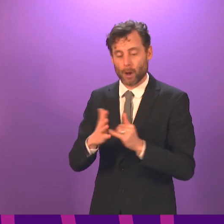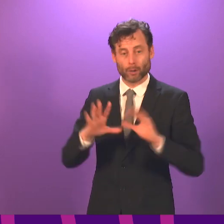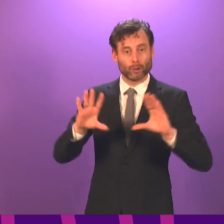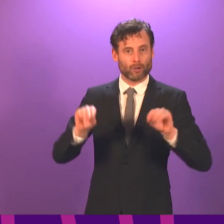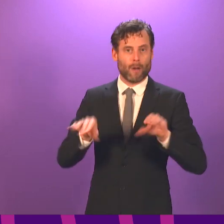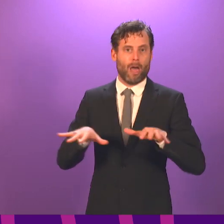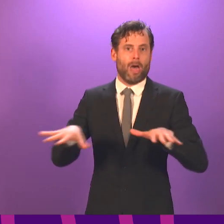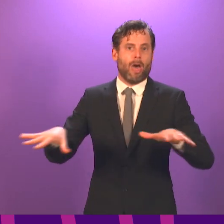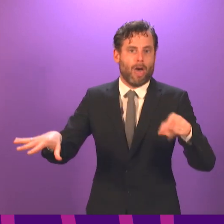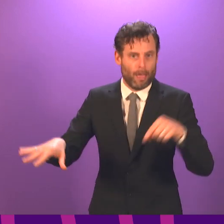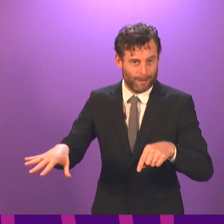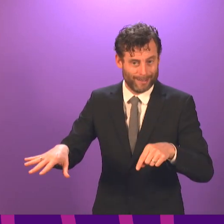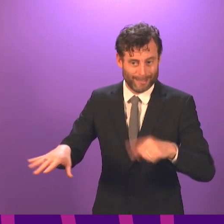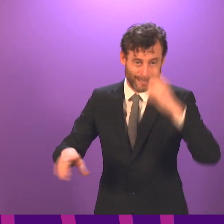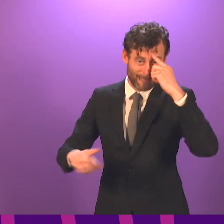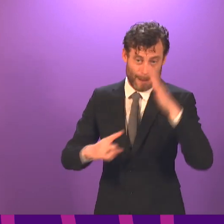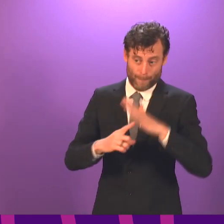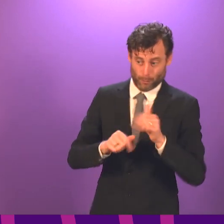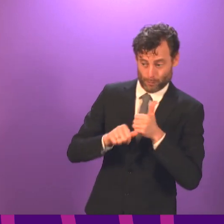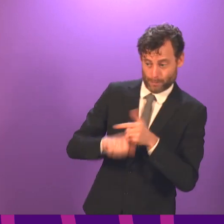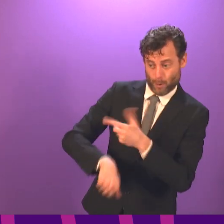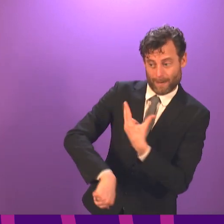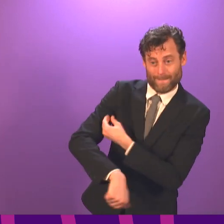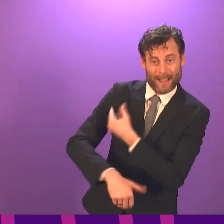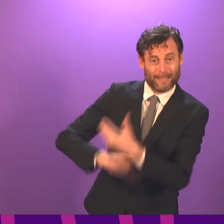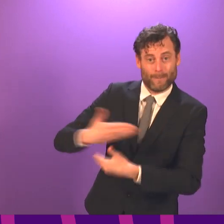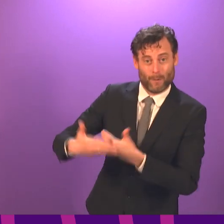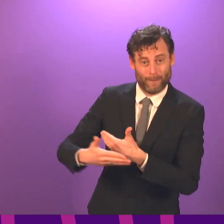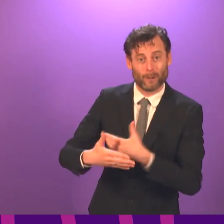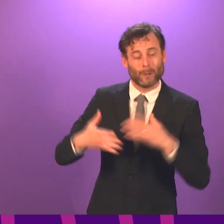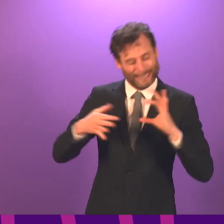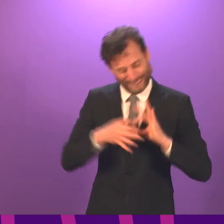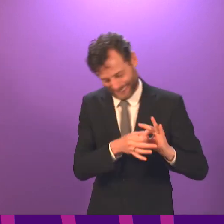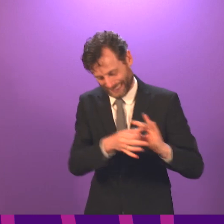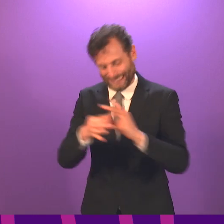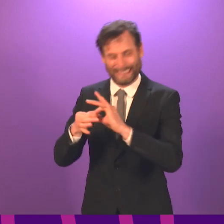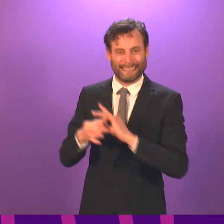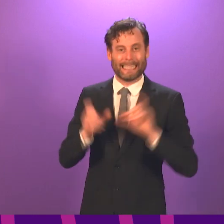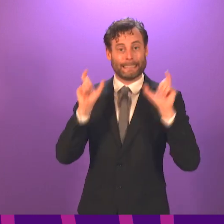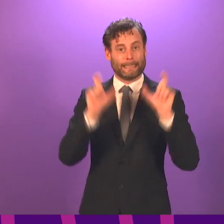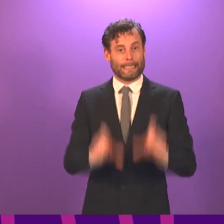do their work. For the moment, please continue to stick with it, stick together and stay at home.